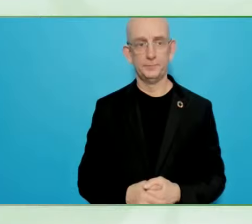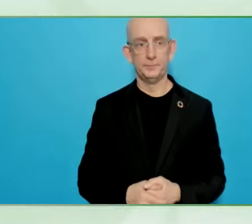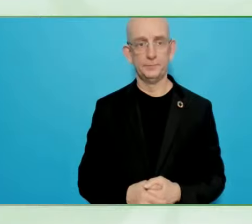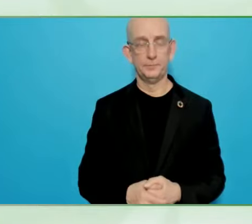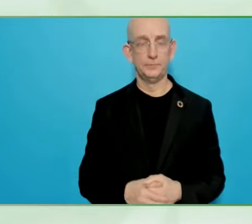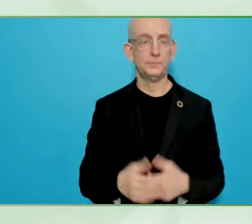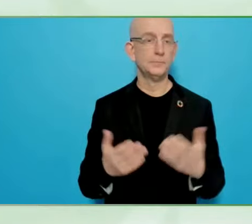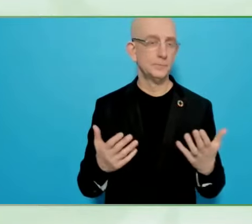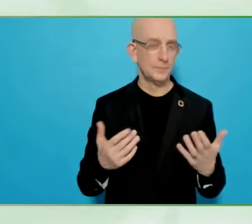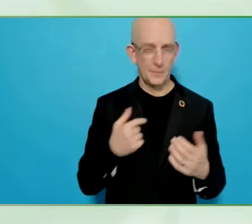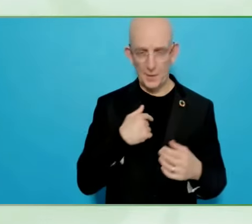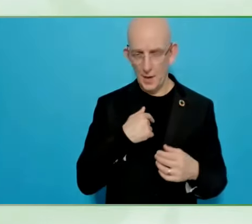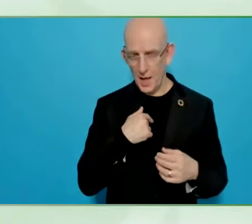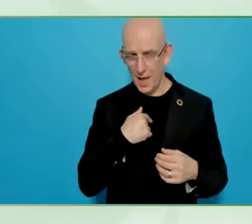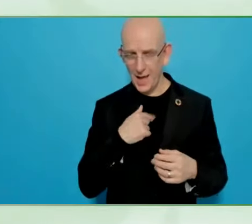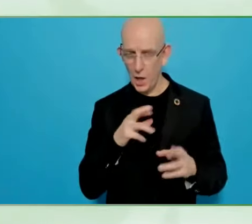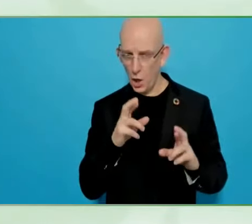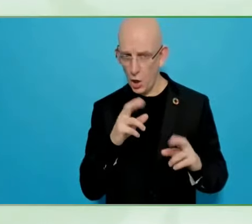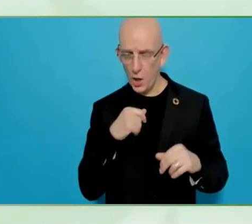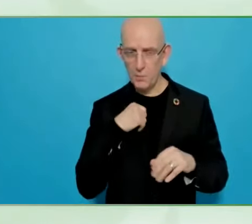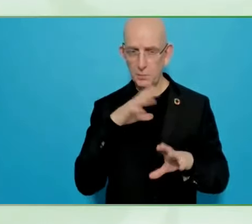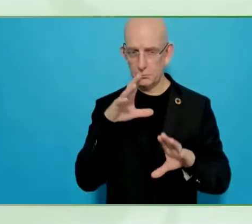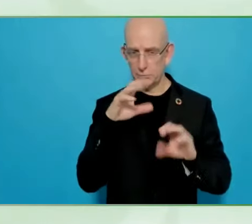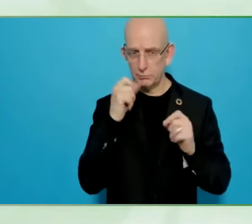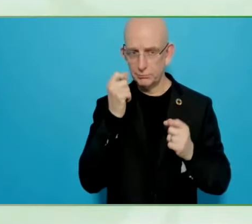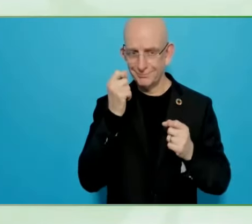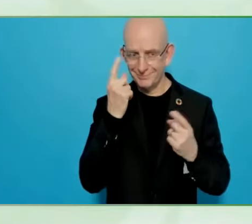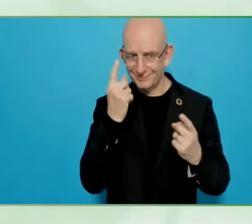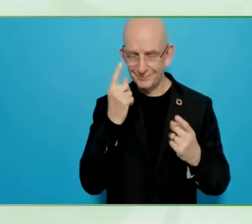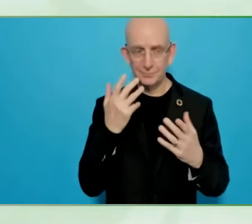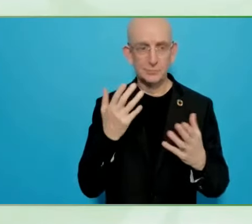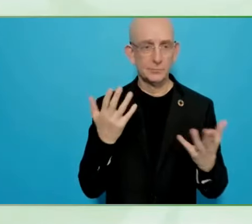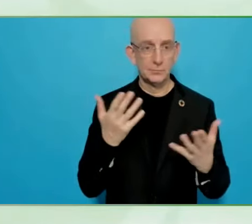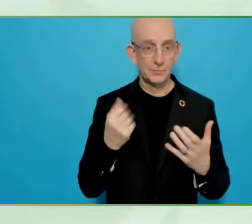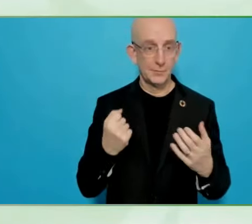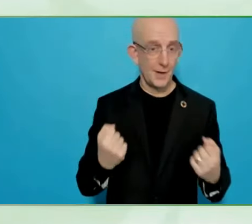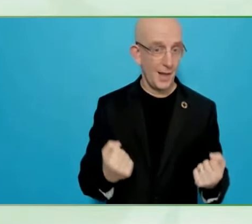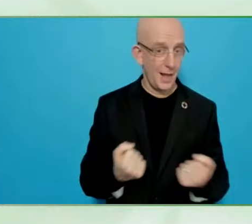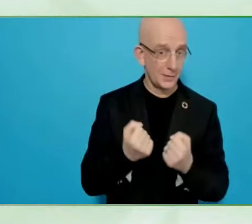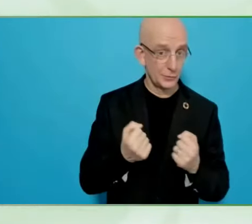targeting elections as such but we are targeting the accessibility of